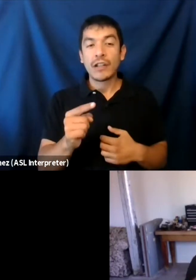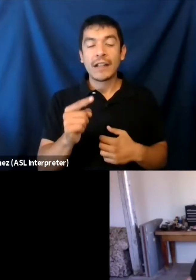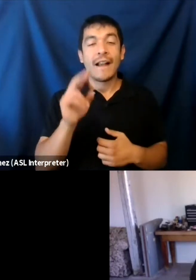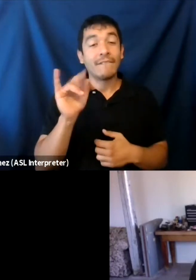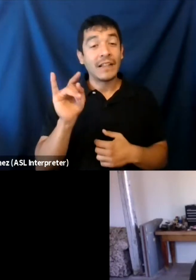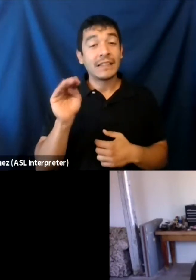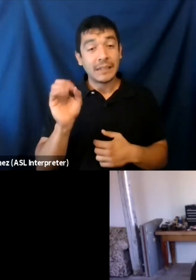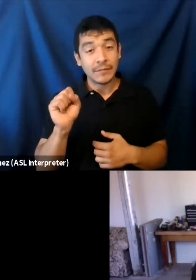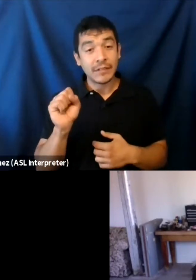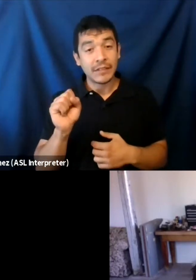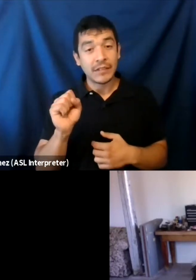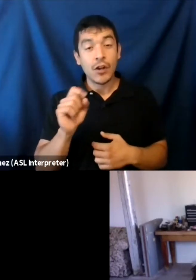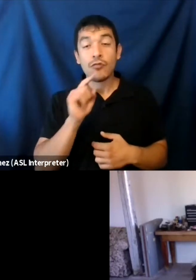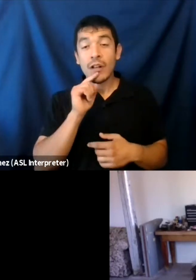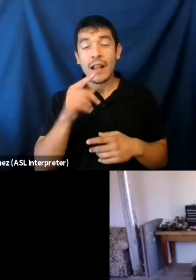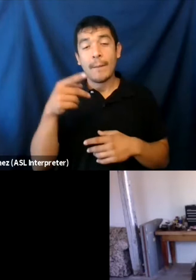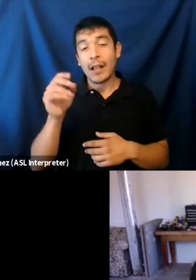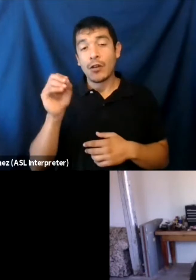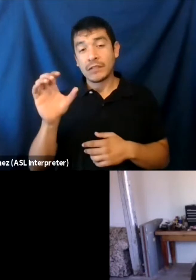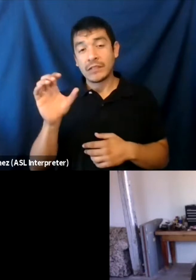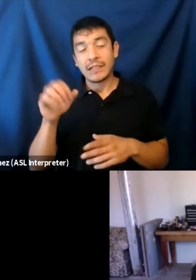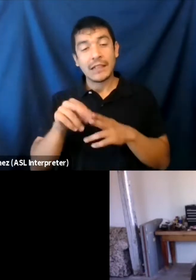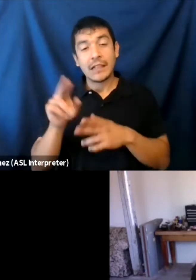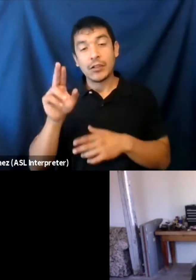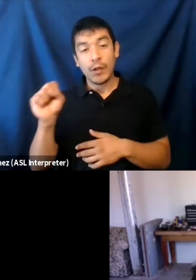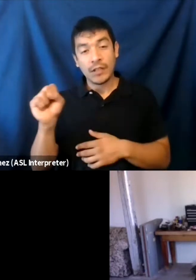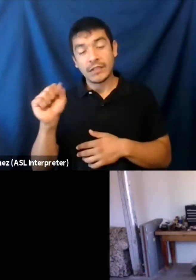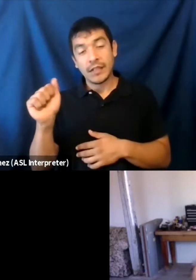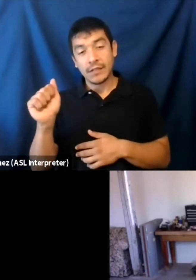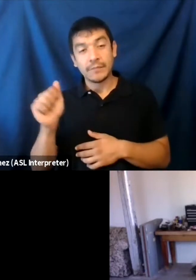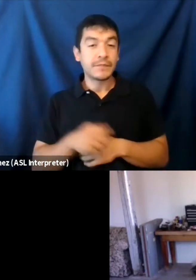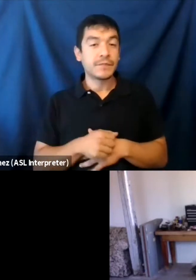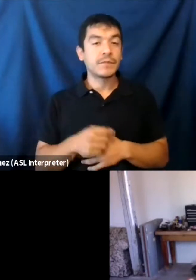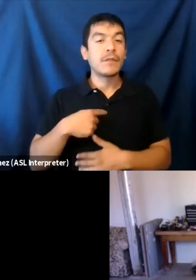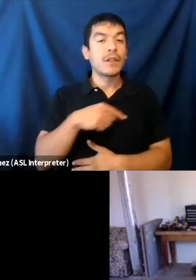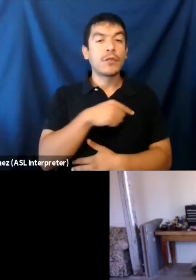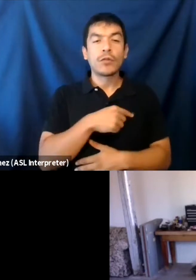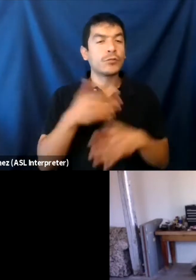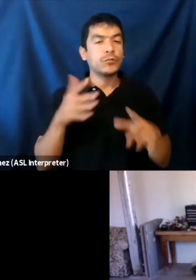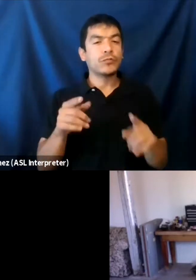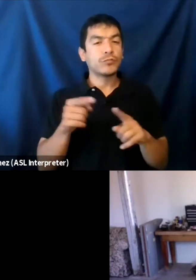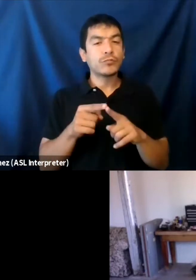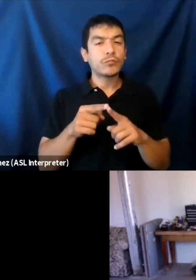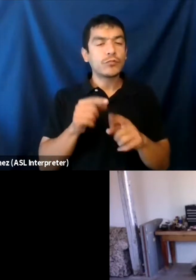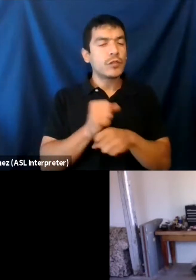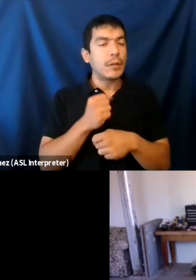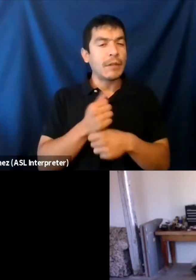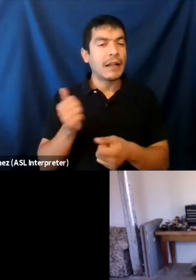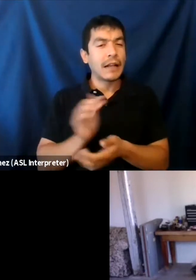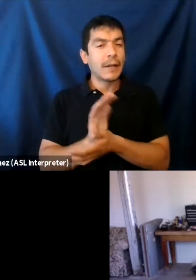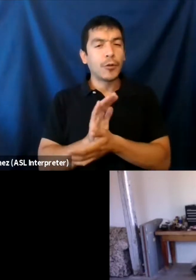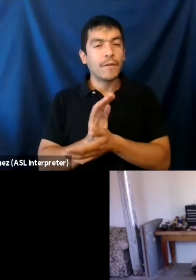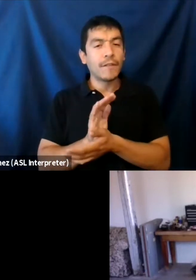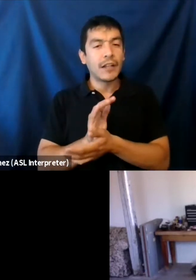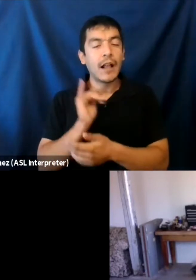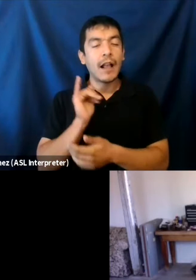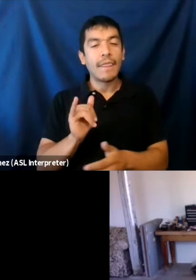particularly people of color in the U.S. We didn't want to make a film that approached people